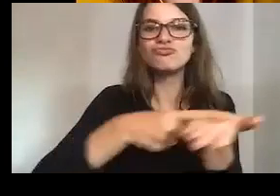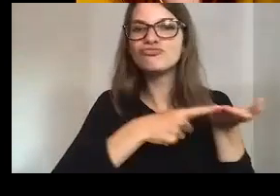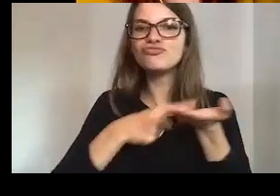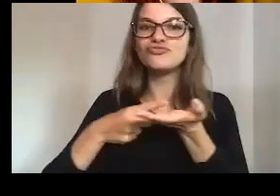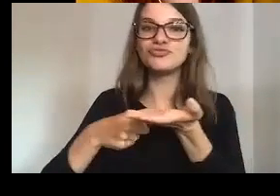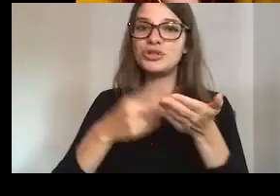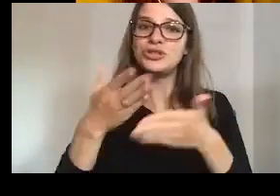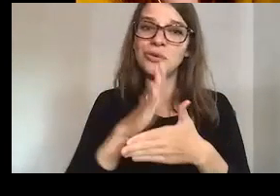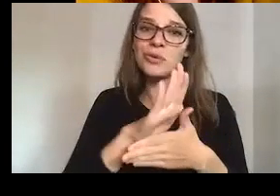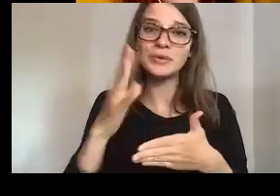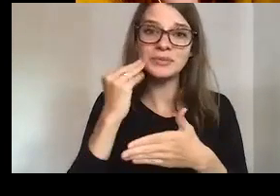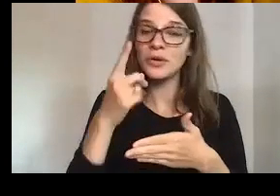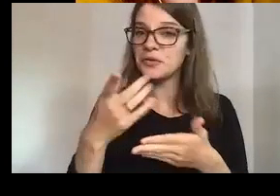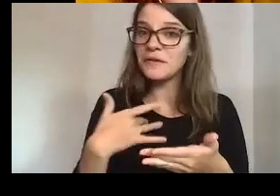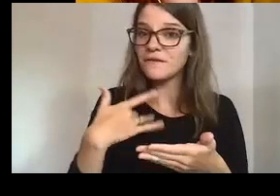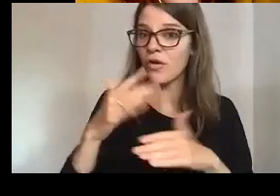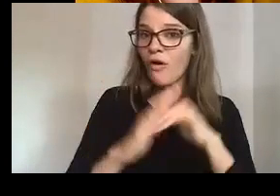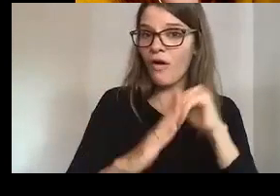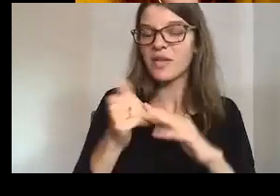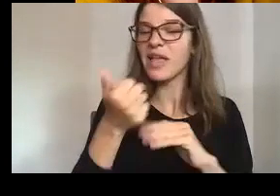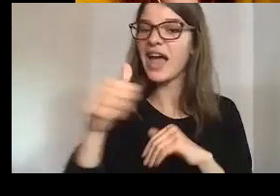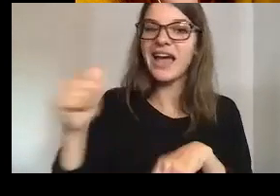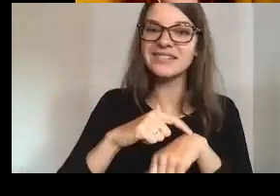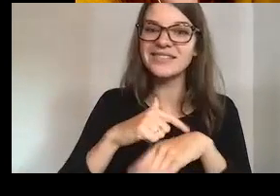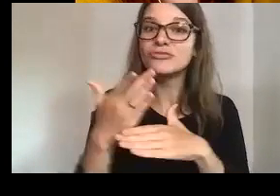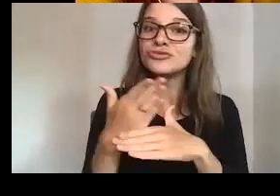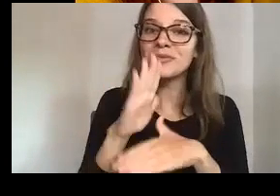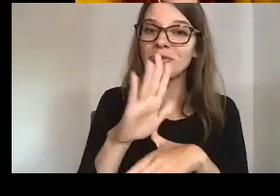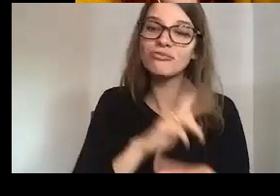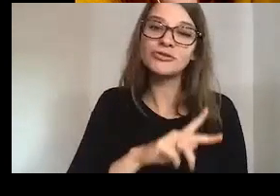if you feel comfortable at any time sharing experiences related to any of